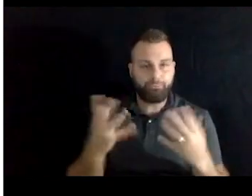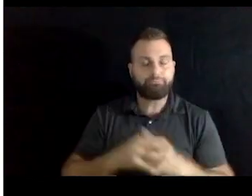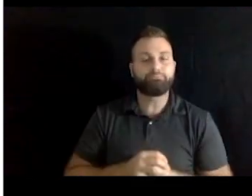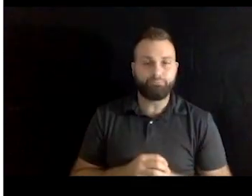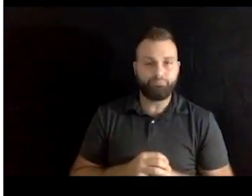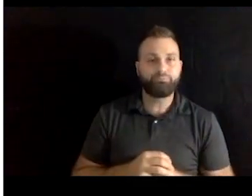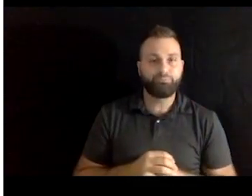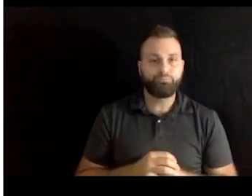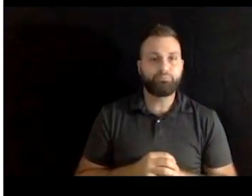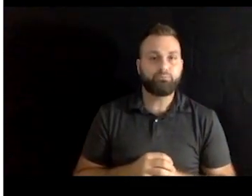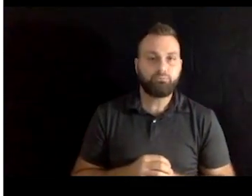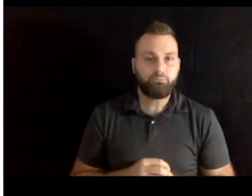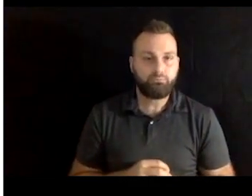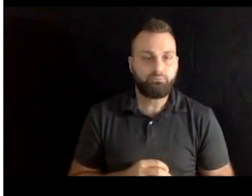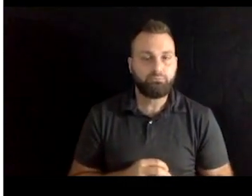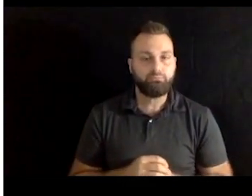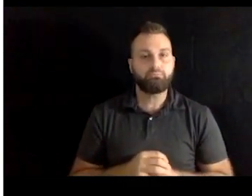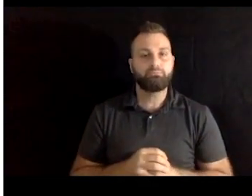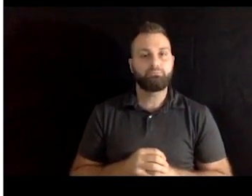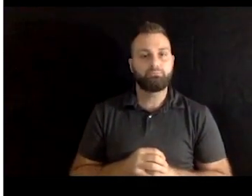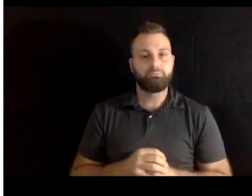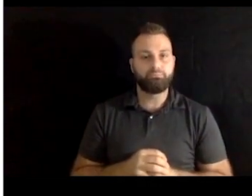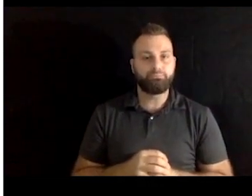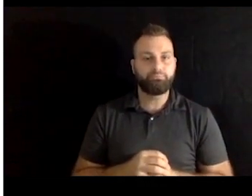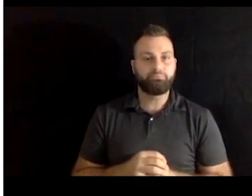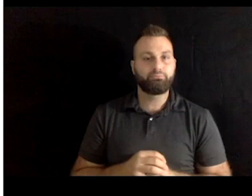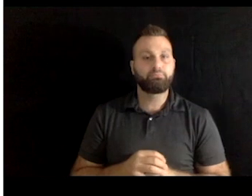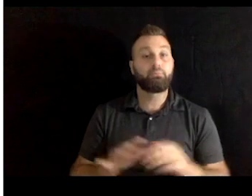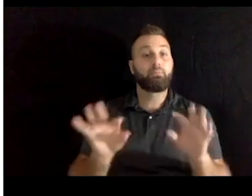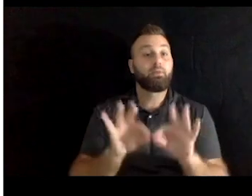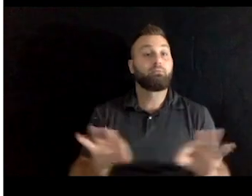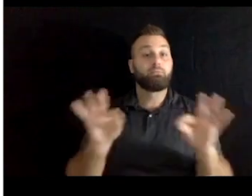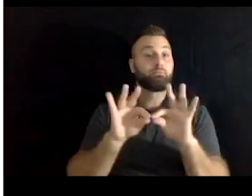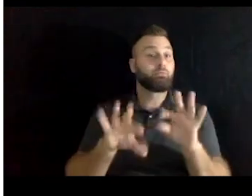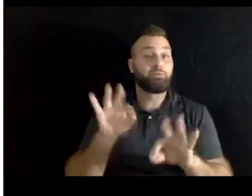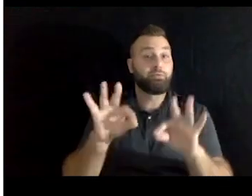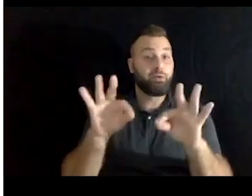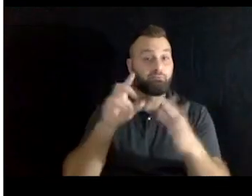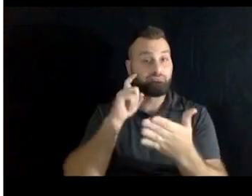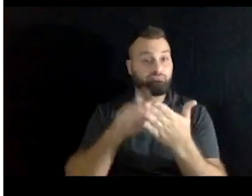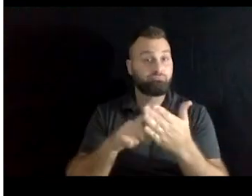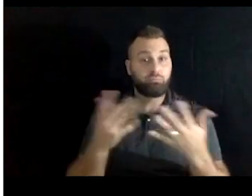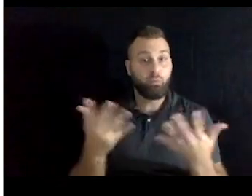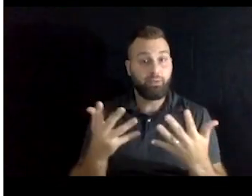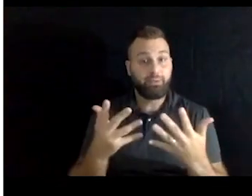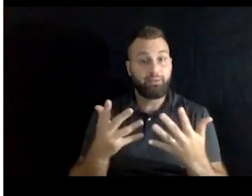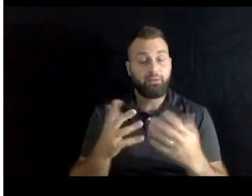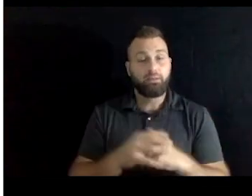these youth at each youth was facing. The key findings were impacted varied by site,